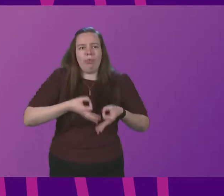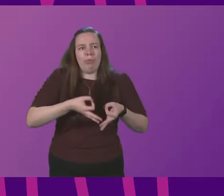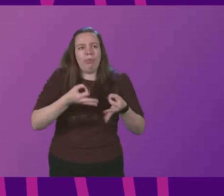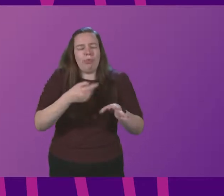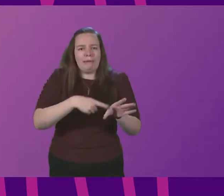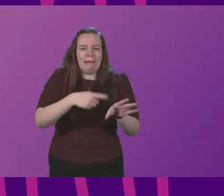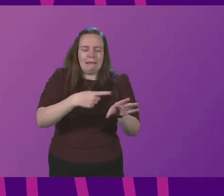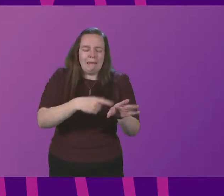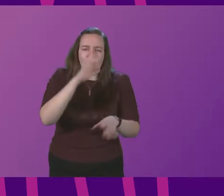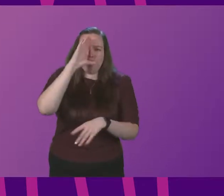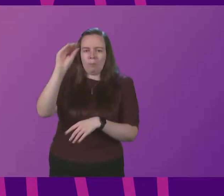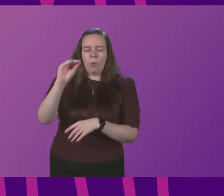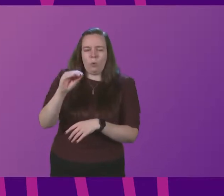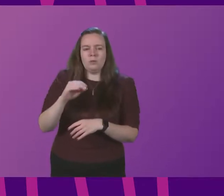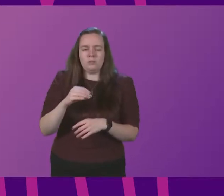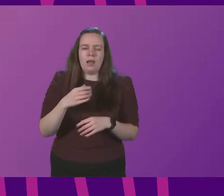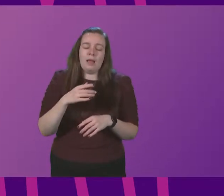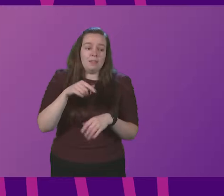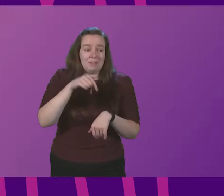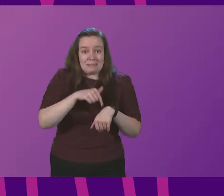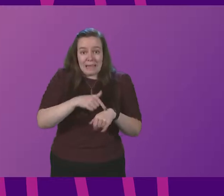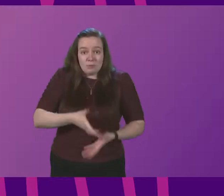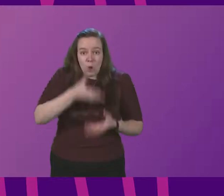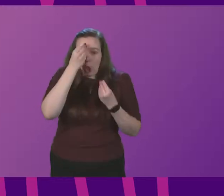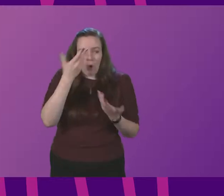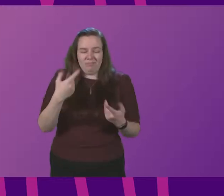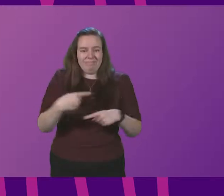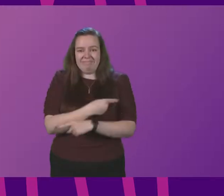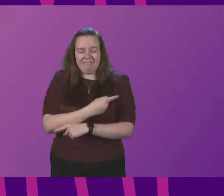moment to learn being lost. In the time that an inquiry can take, memories fade, contemporary